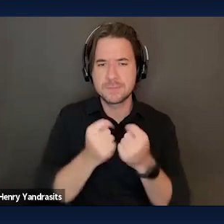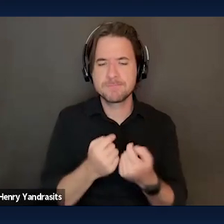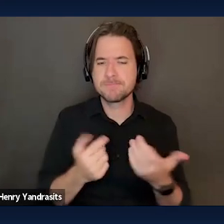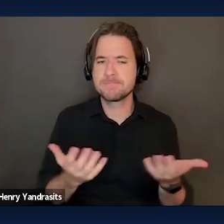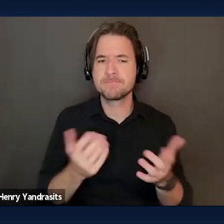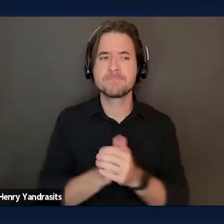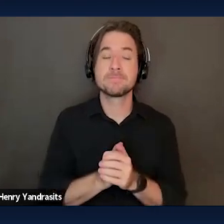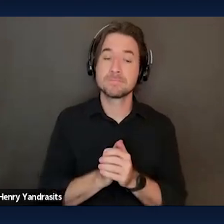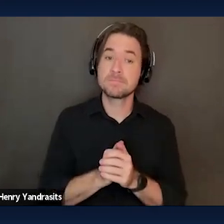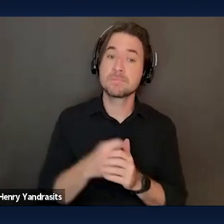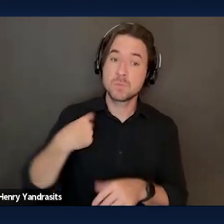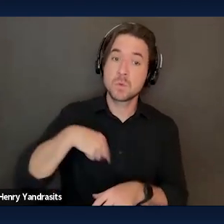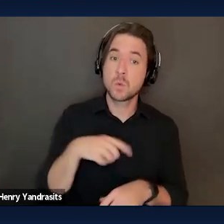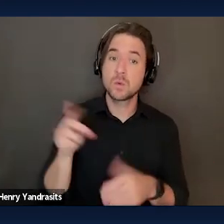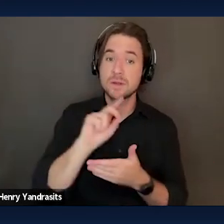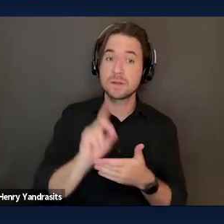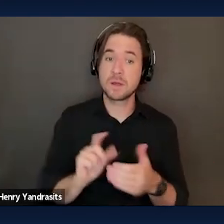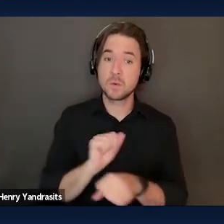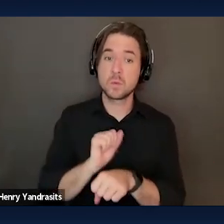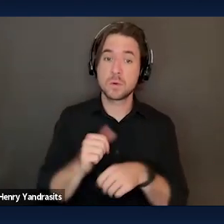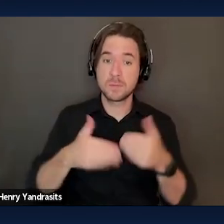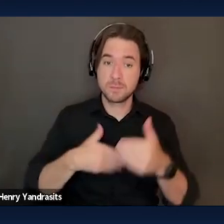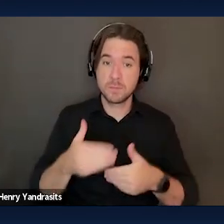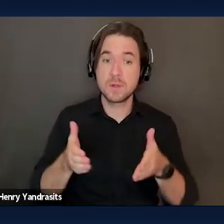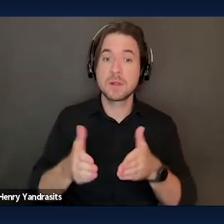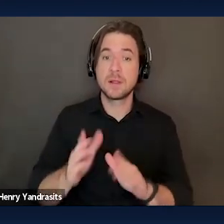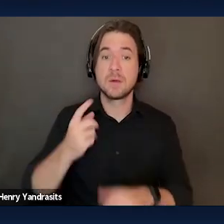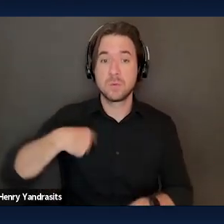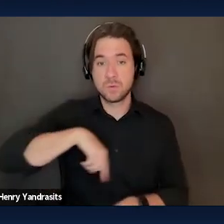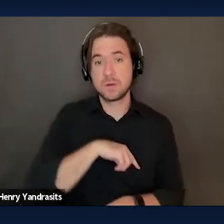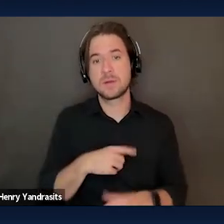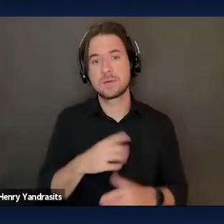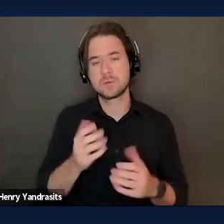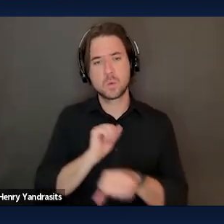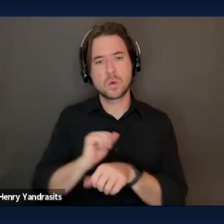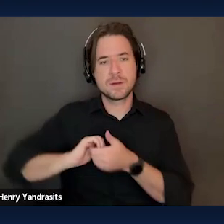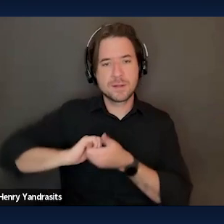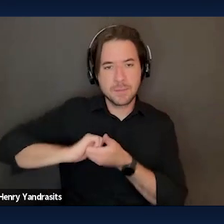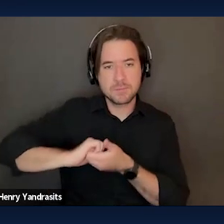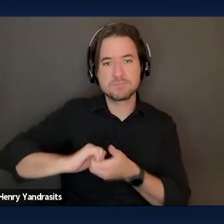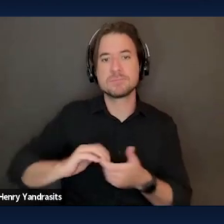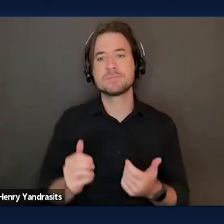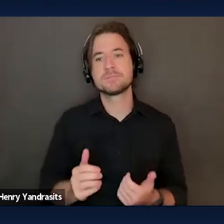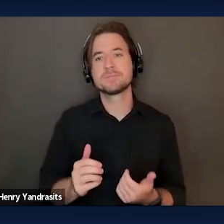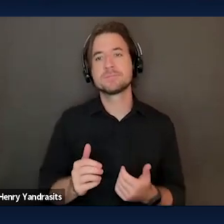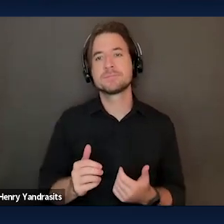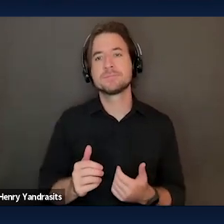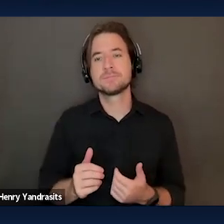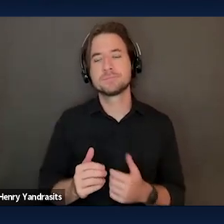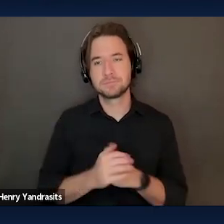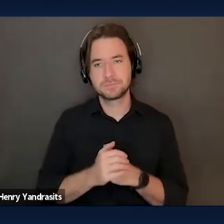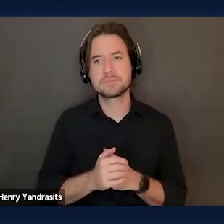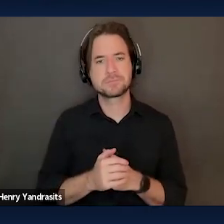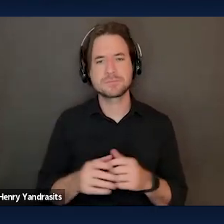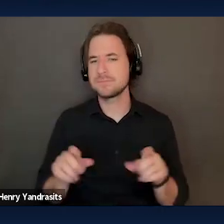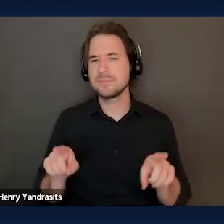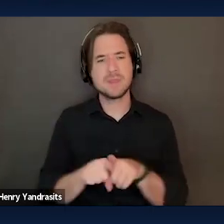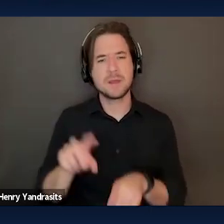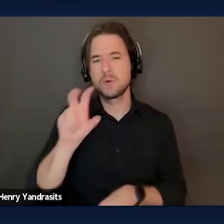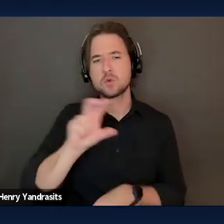We designed a work process that allowed us to work collaboratively in the same Zoom space at the same time.